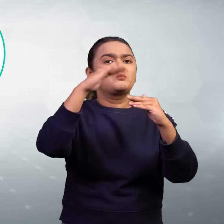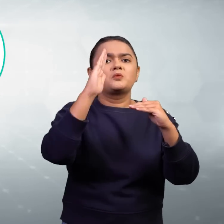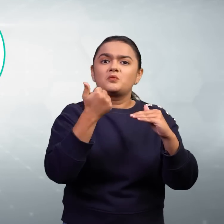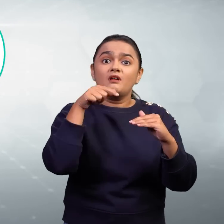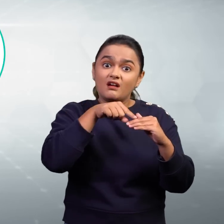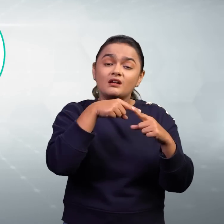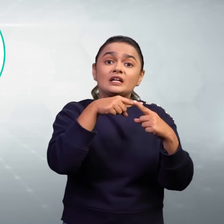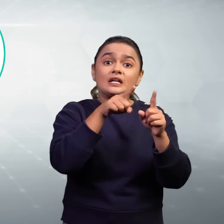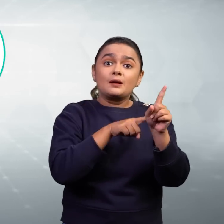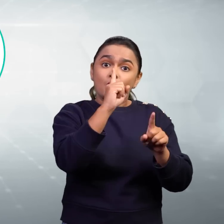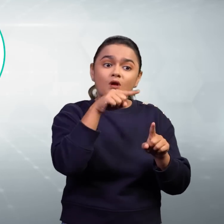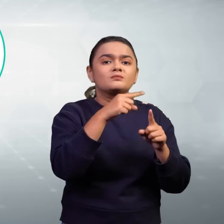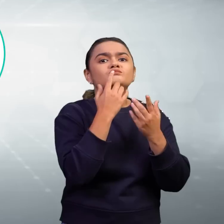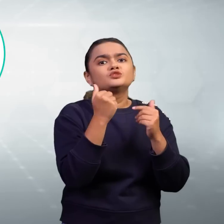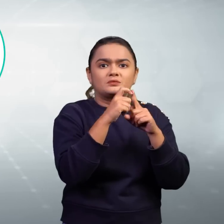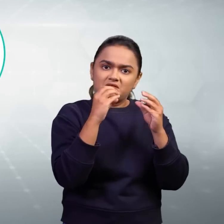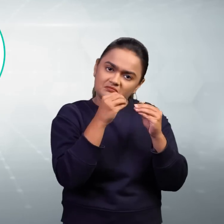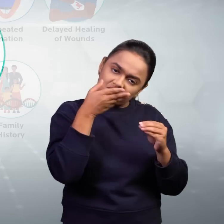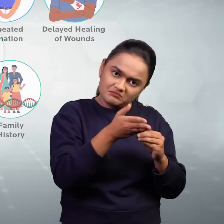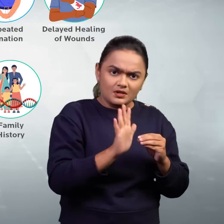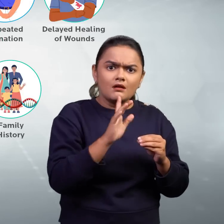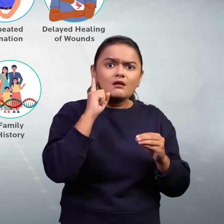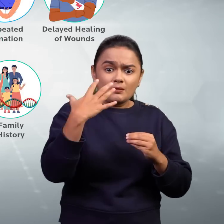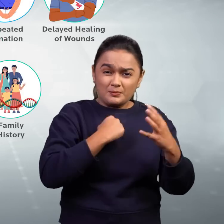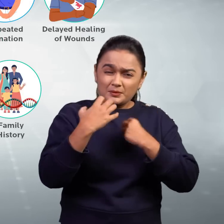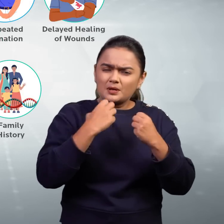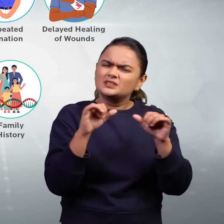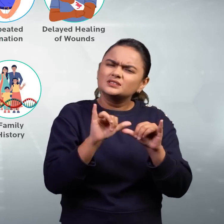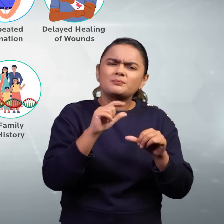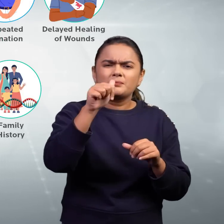In such cases, there are chances of developing Type I diabetes. It shows same symptoms, like